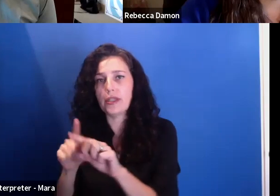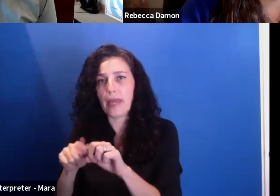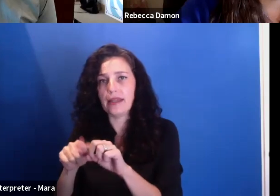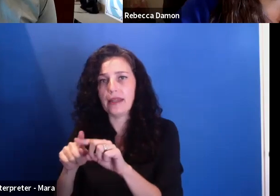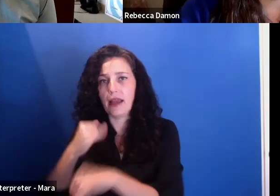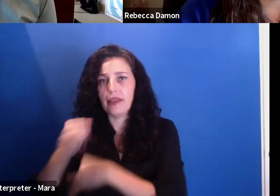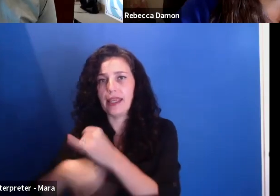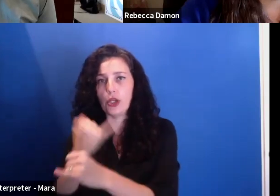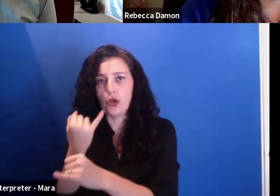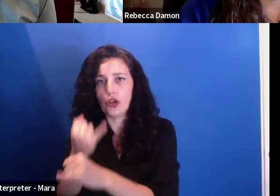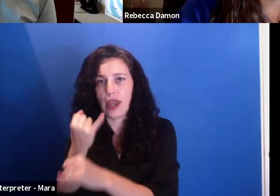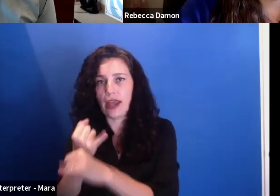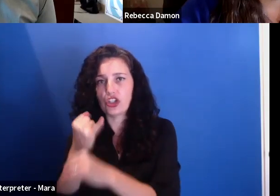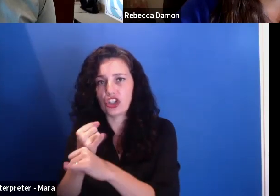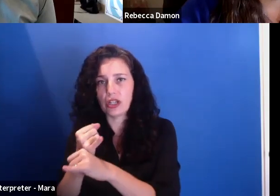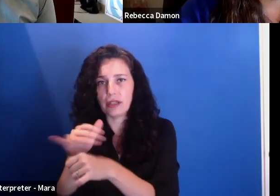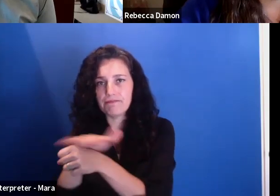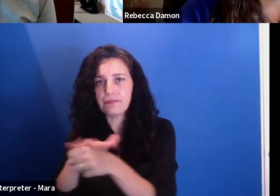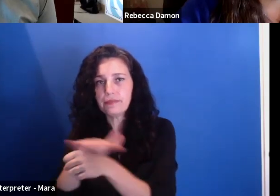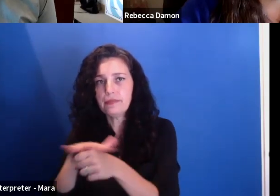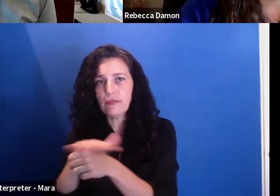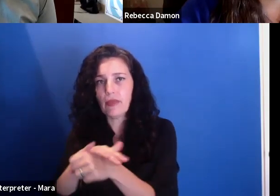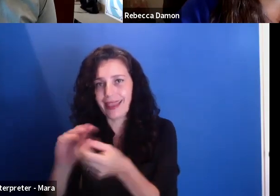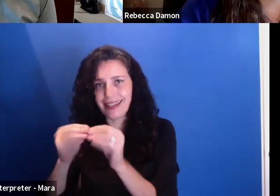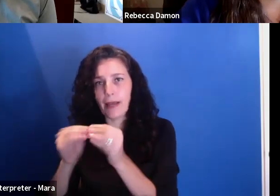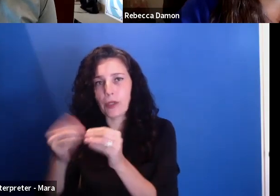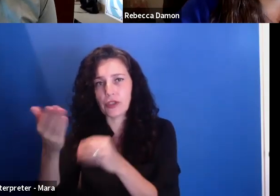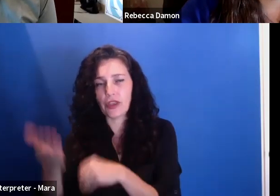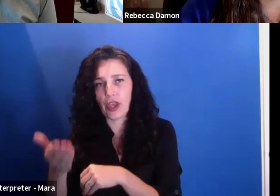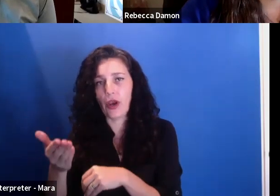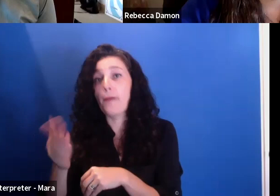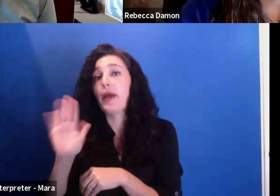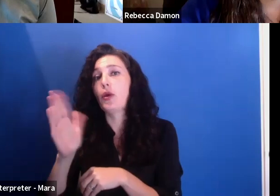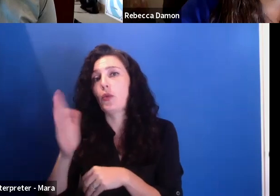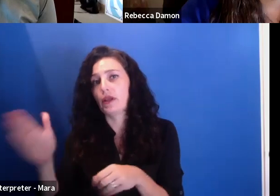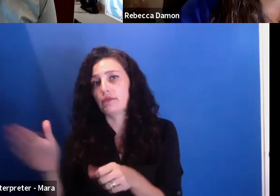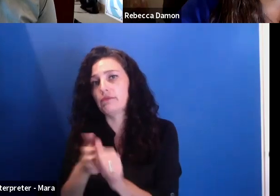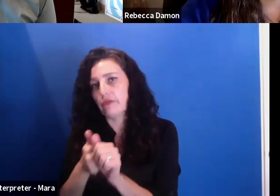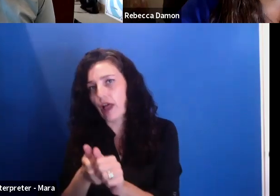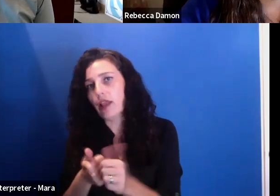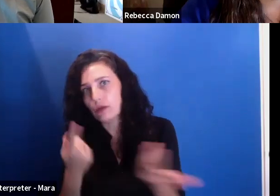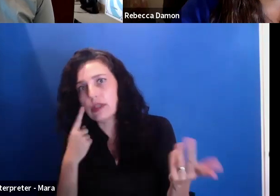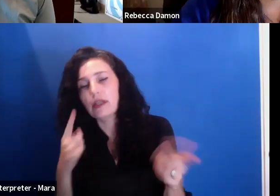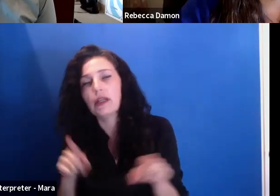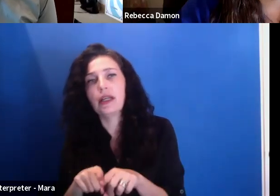Global Rule One contracts or under our full agreements. It is important though that performers who are going to travel outside of the country to work,